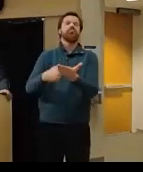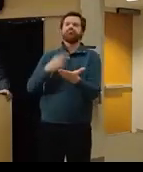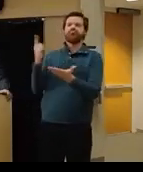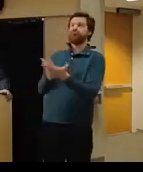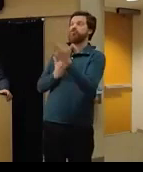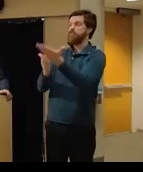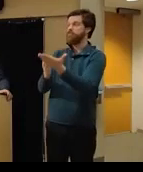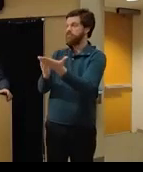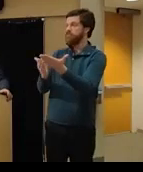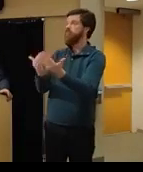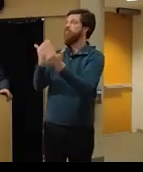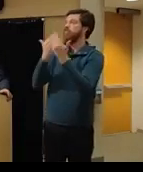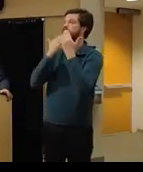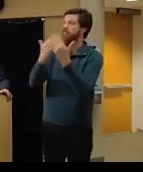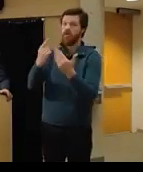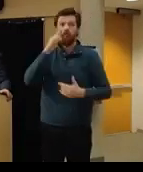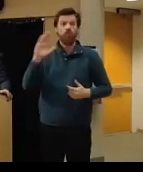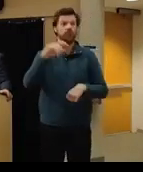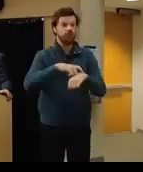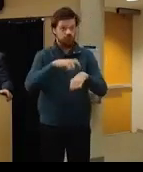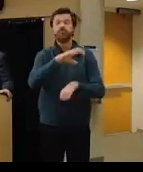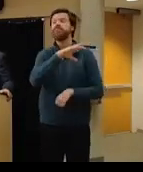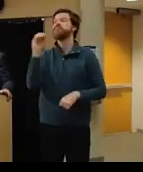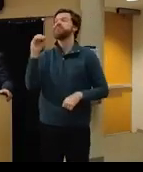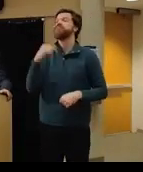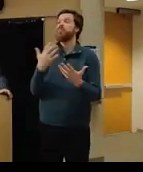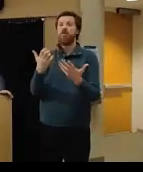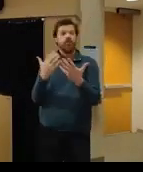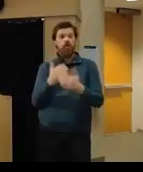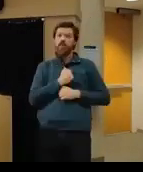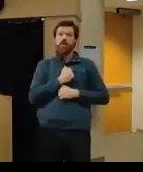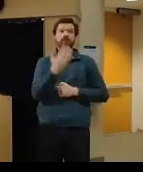thank you for uh indulging me and now I I'd love to hear any questions you or comments you might